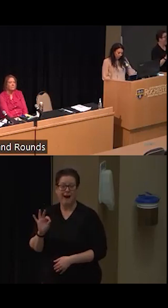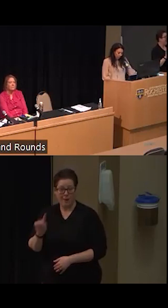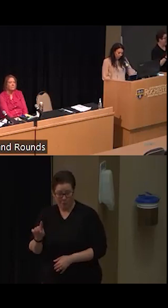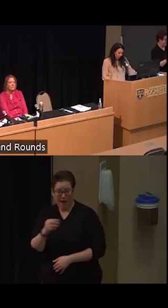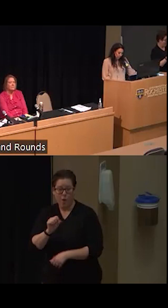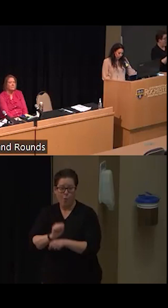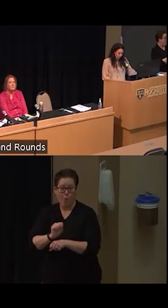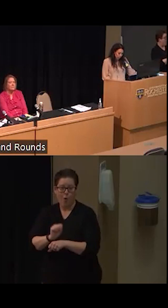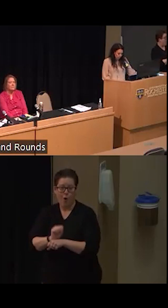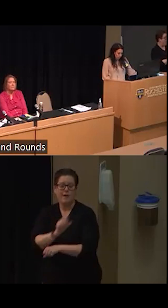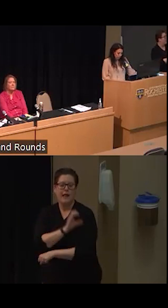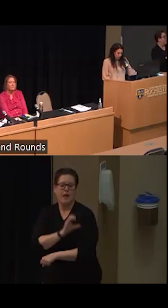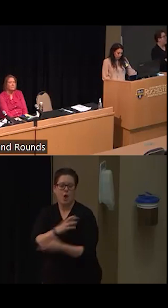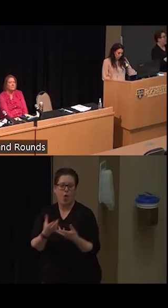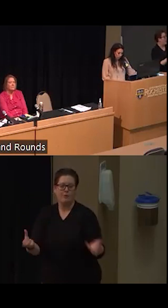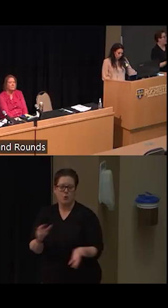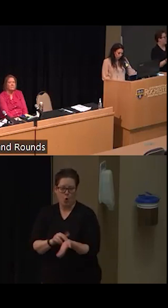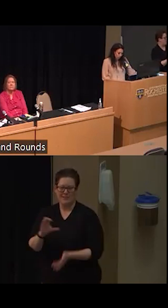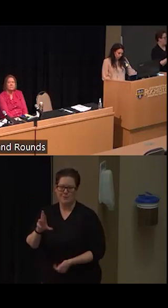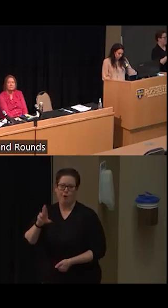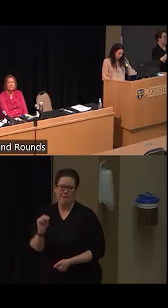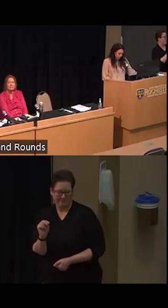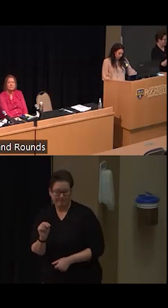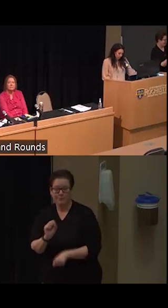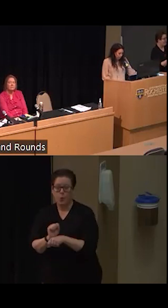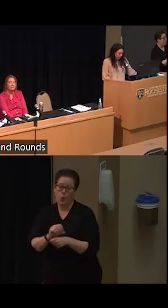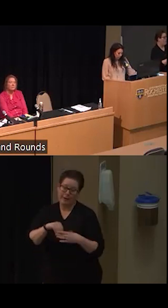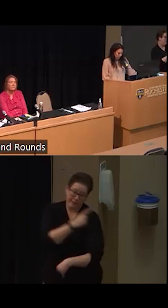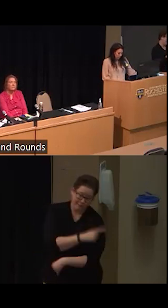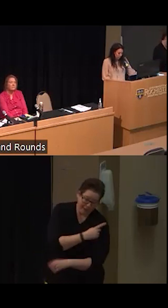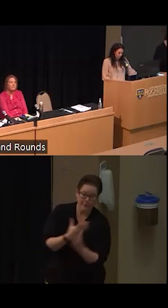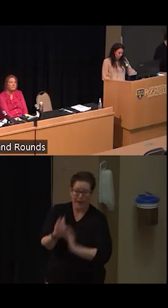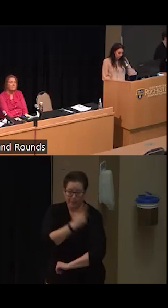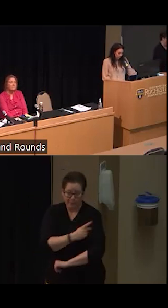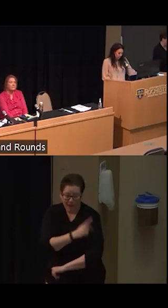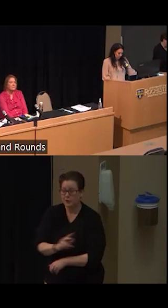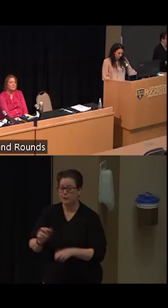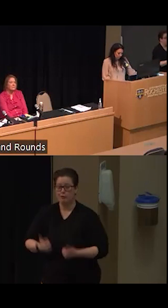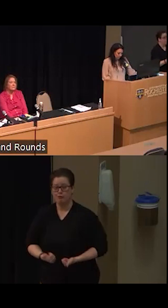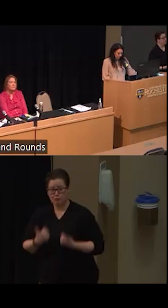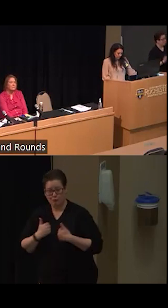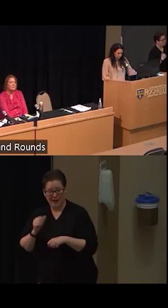worked as a clinical resource nurse she's worked inpatient outpatient residential treatment and in